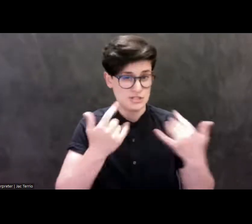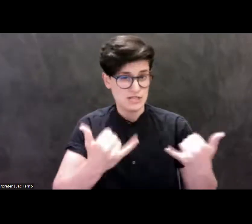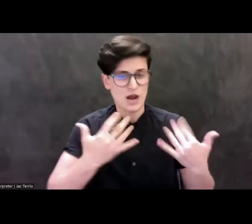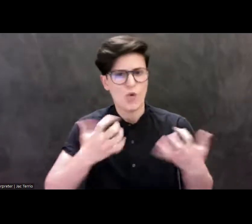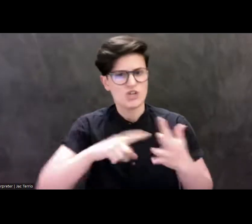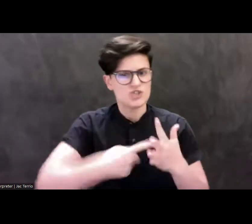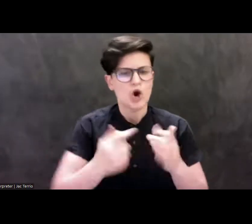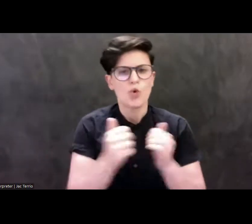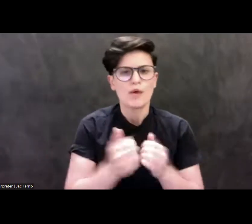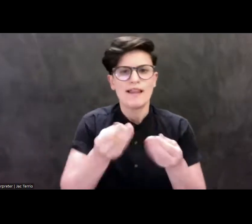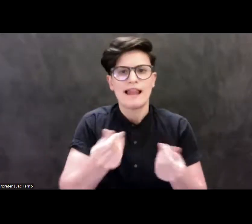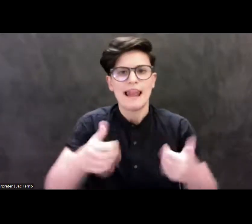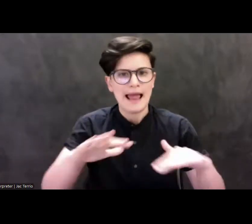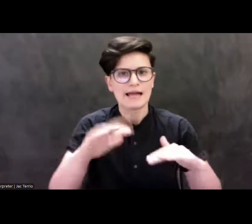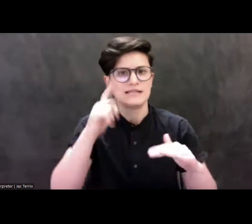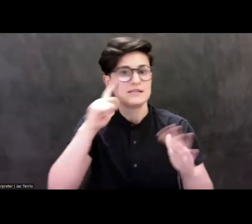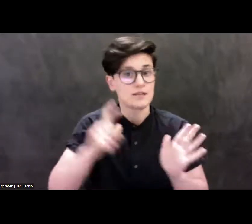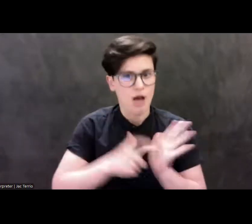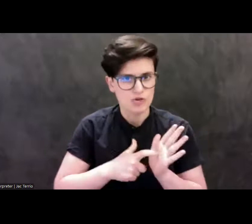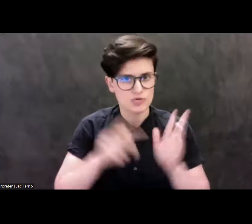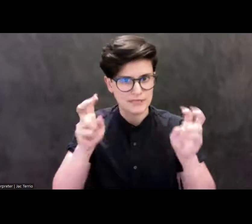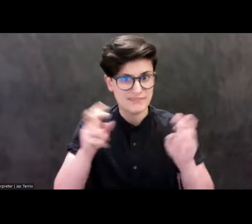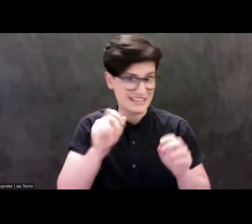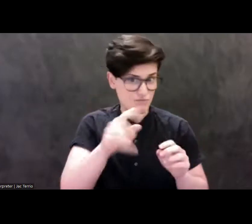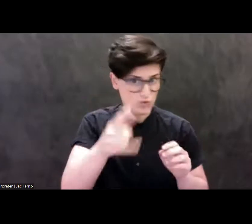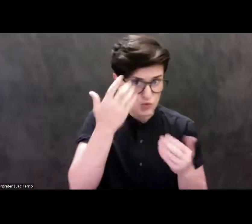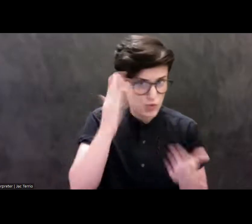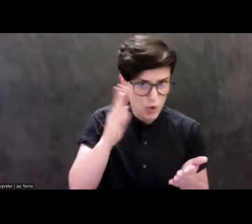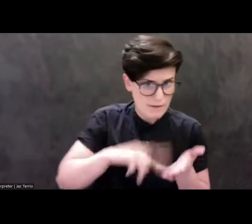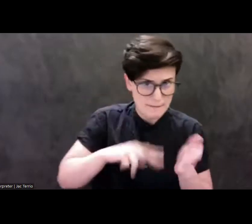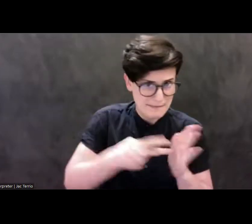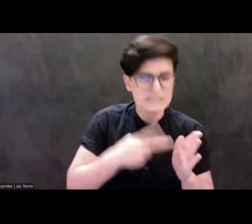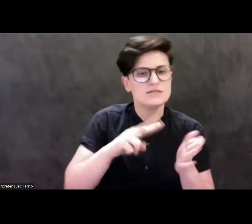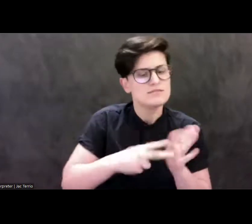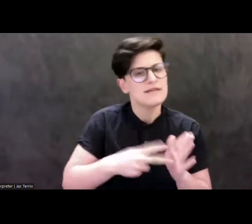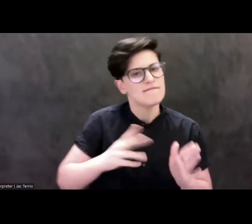For those were not familiar with that, it is a formal statement that recognizing and